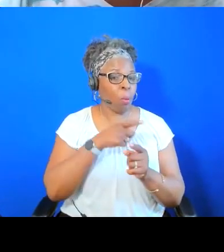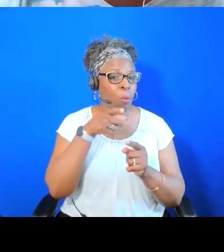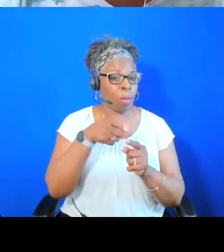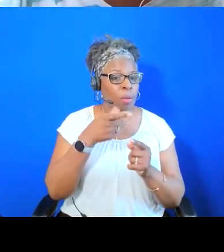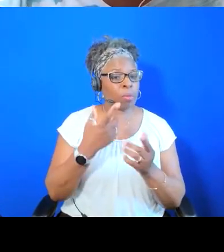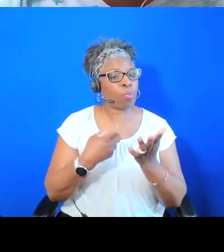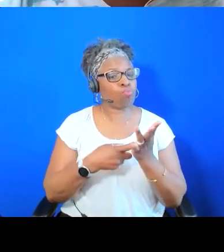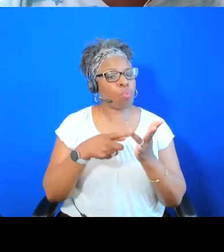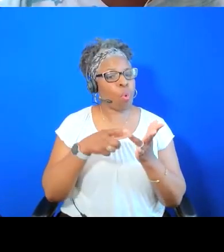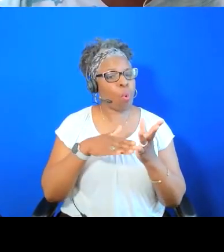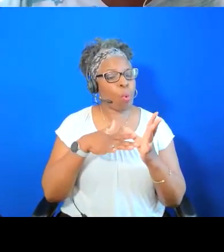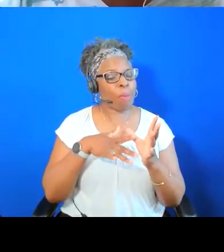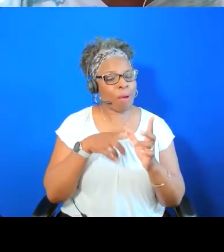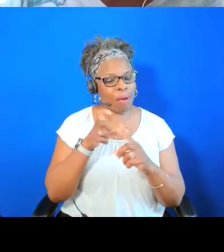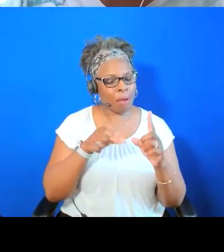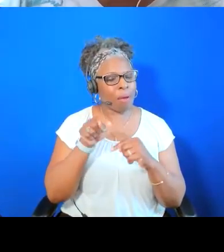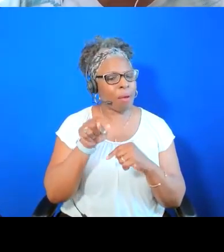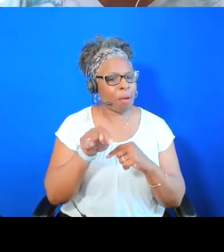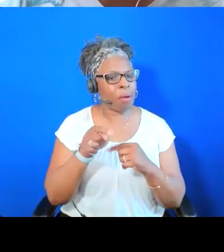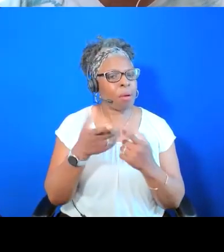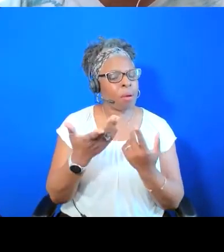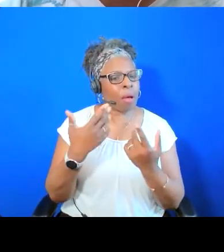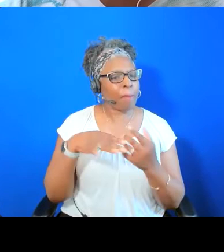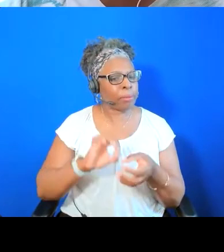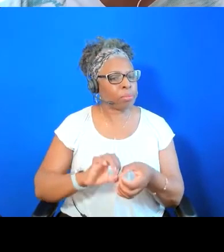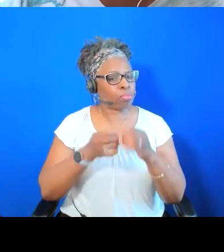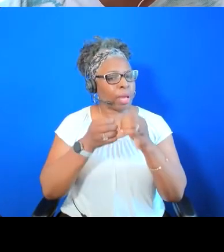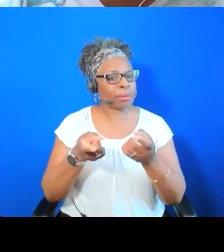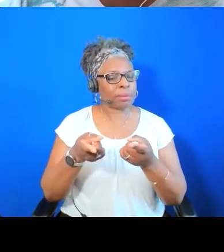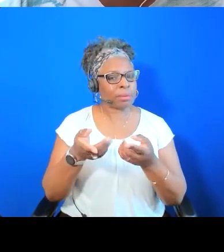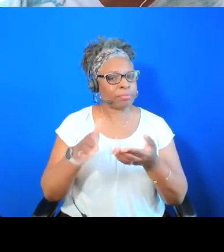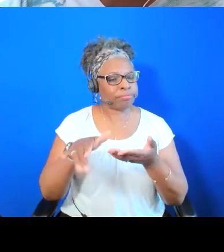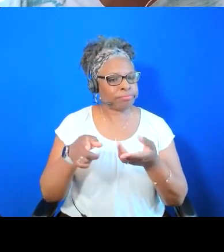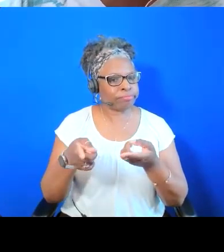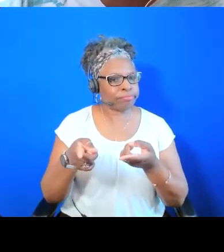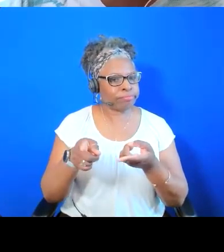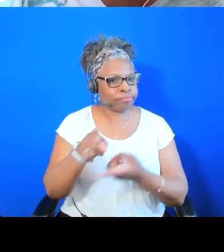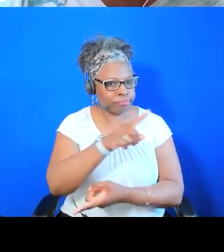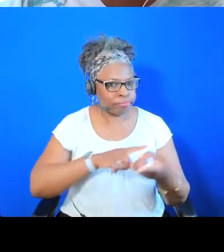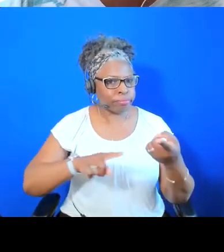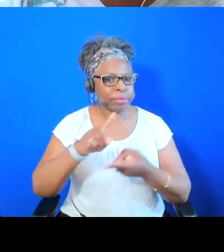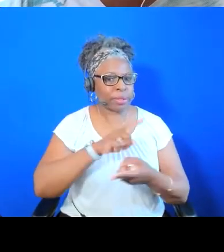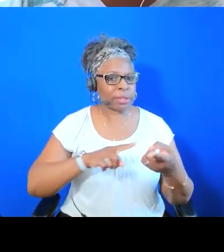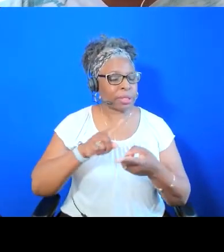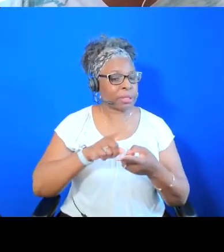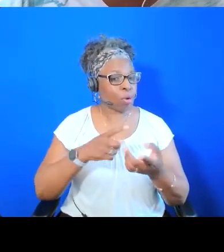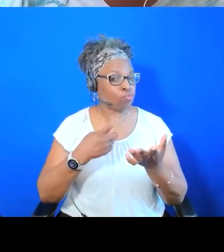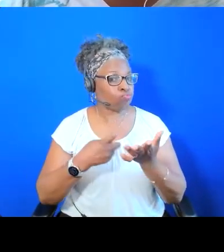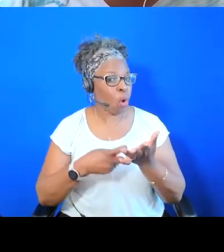this was actually the first collaboration where we created a meeting between the representatives of the Roma community, and the representatives